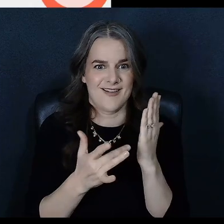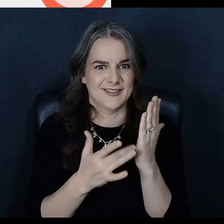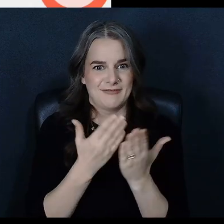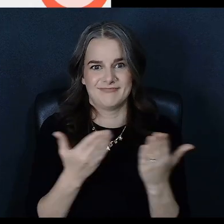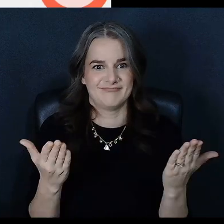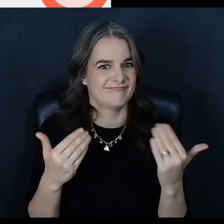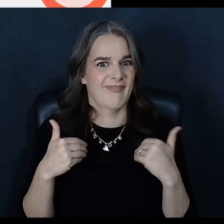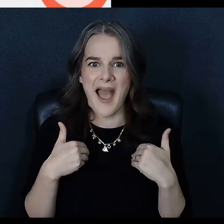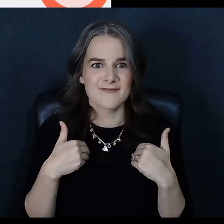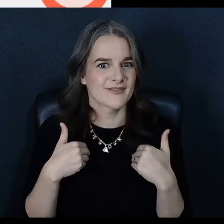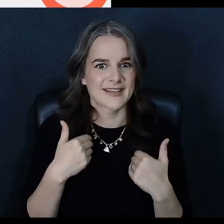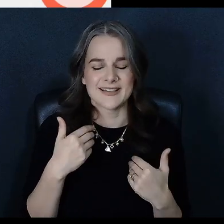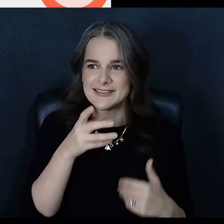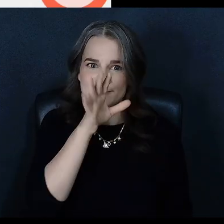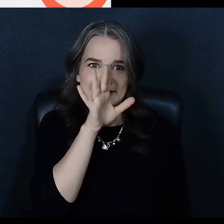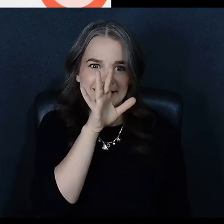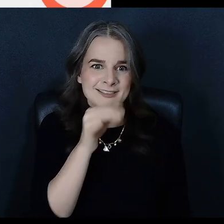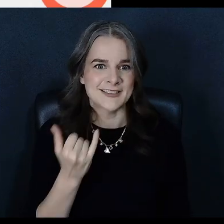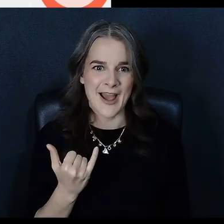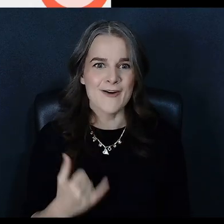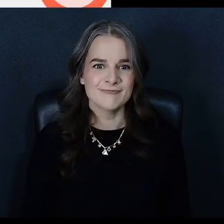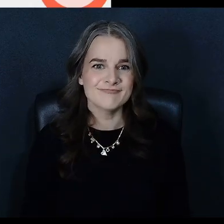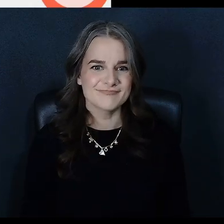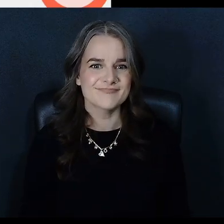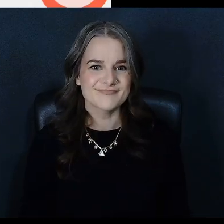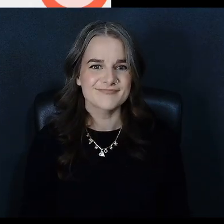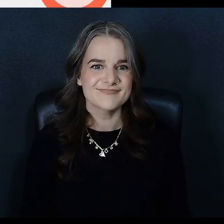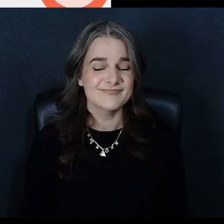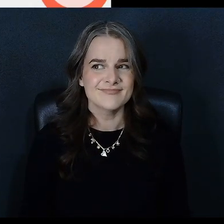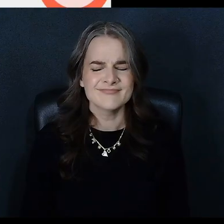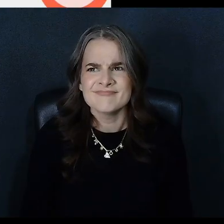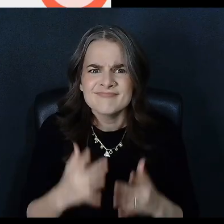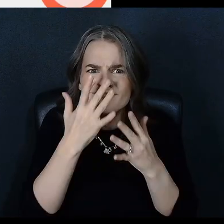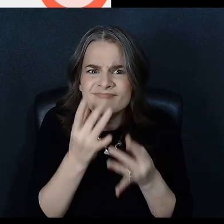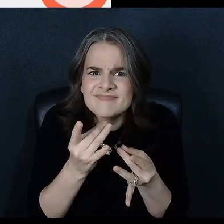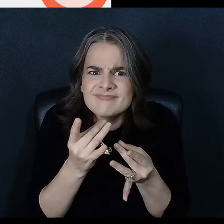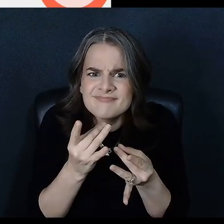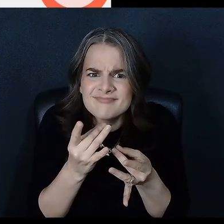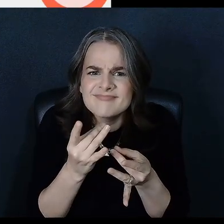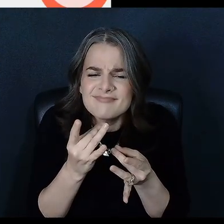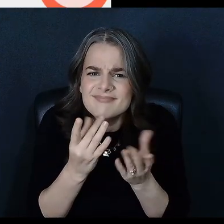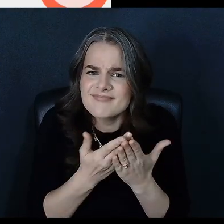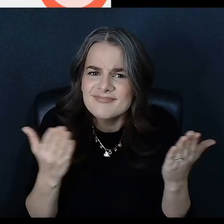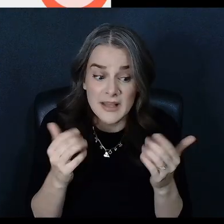What's interesting is that all these devices with speech-- couple things that are unique now that that's happened